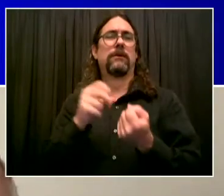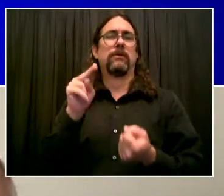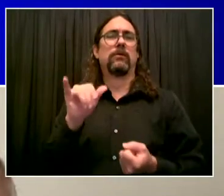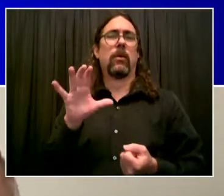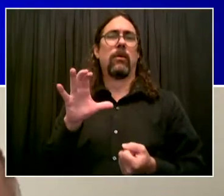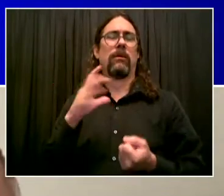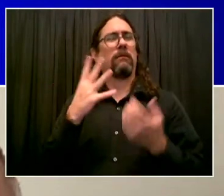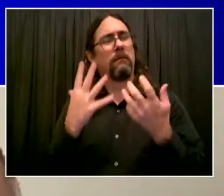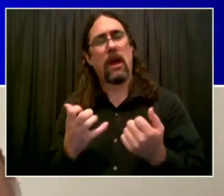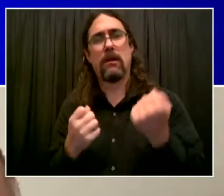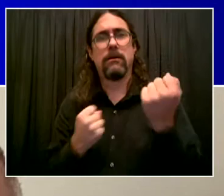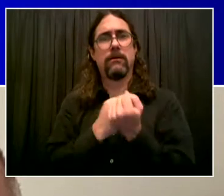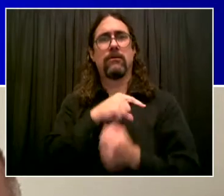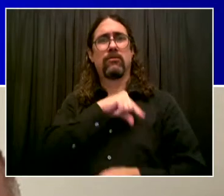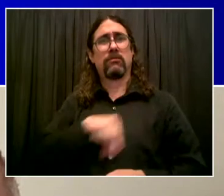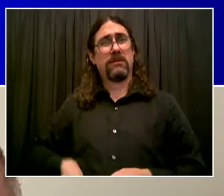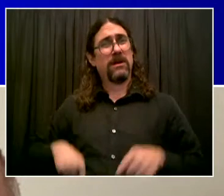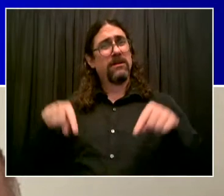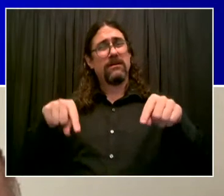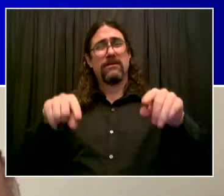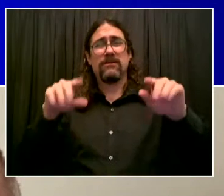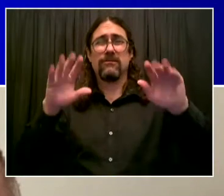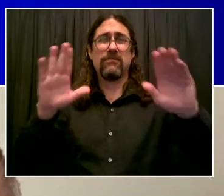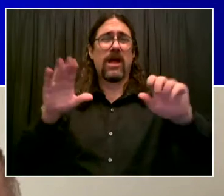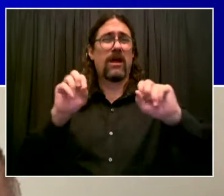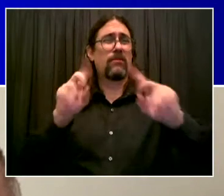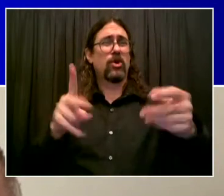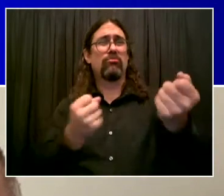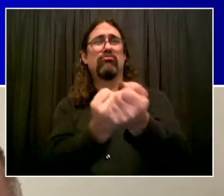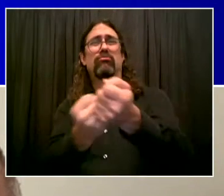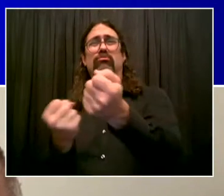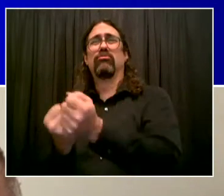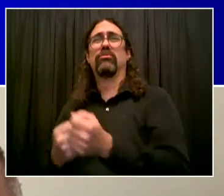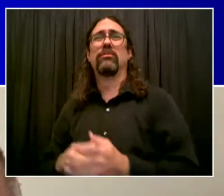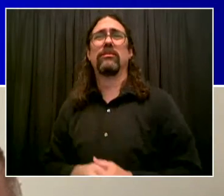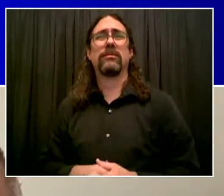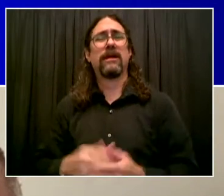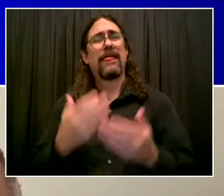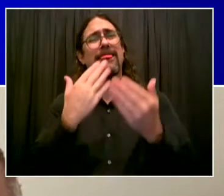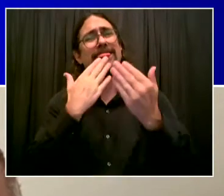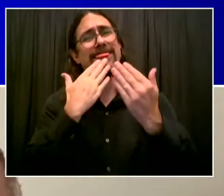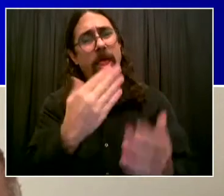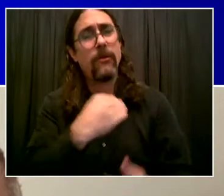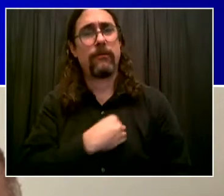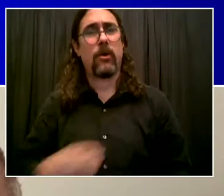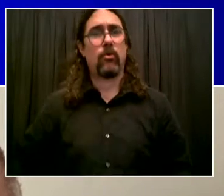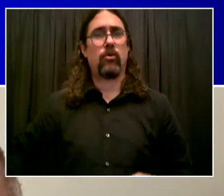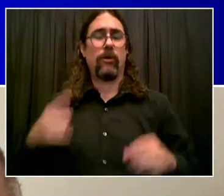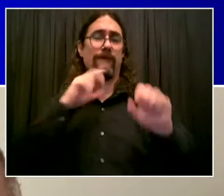CITY. WE THANK YOU MAYOR, FOR GIVING US THIS OPPORTUNITY.